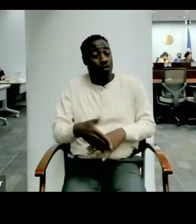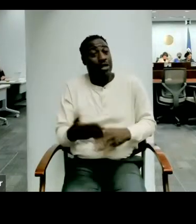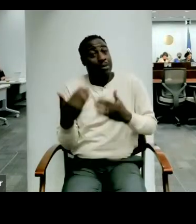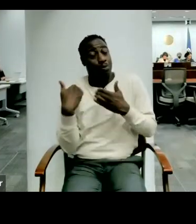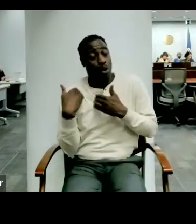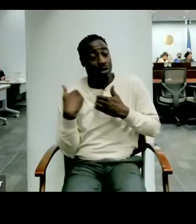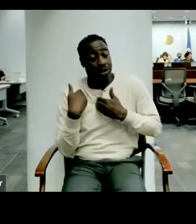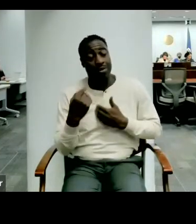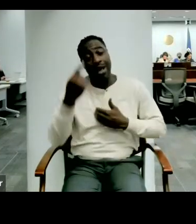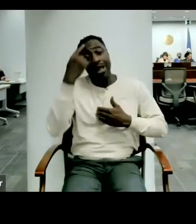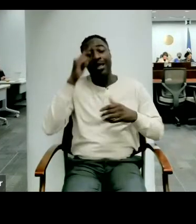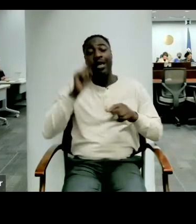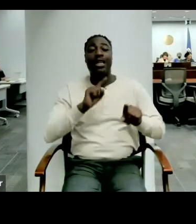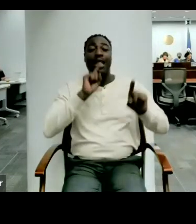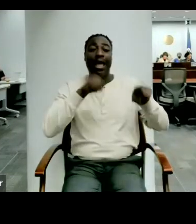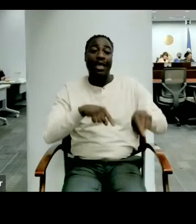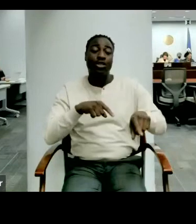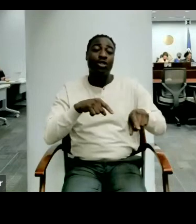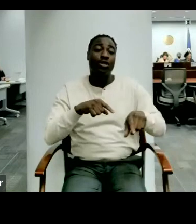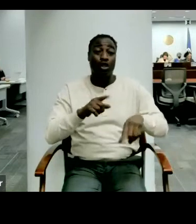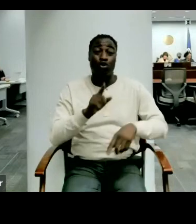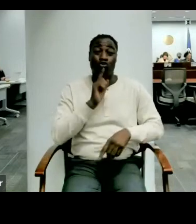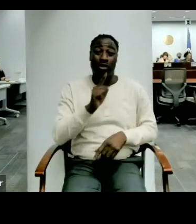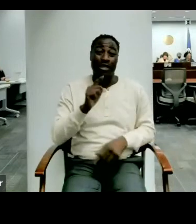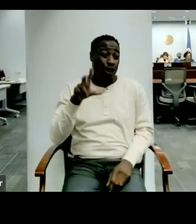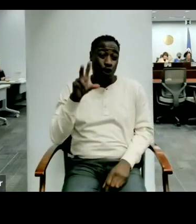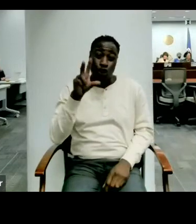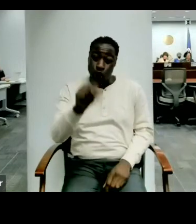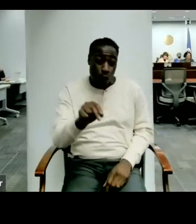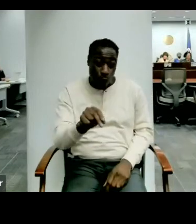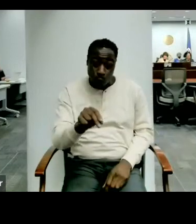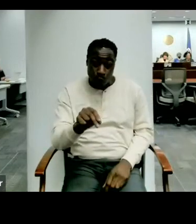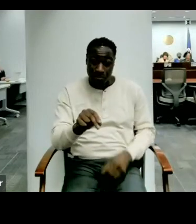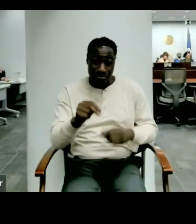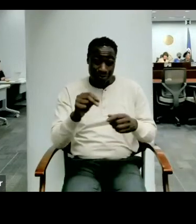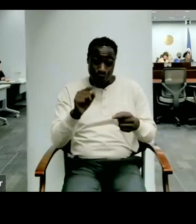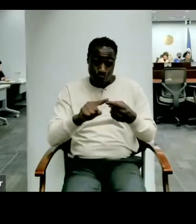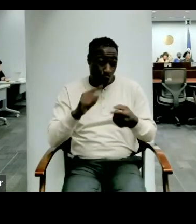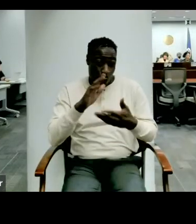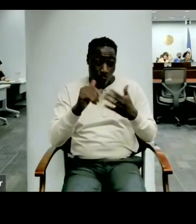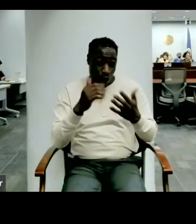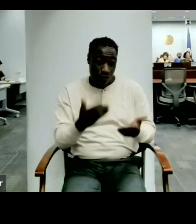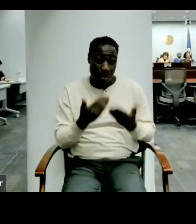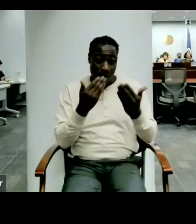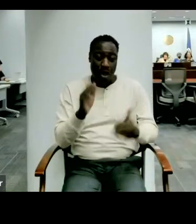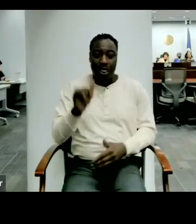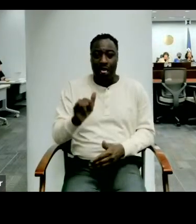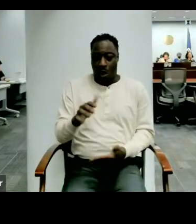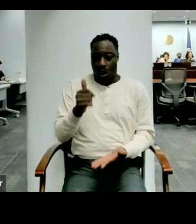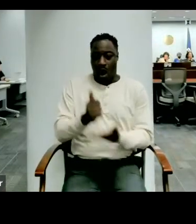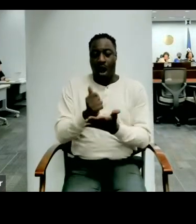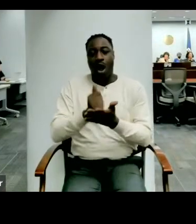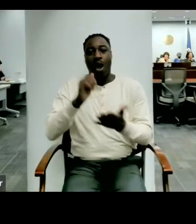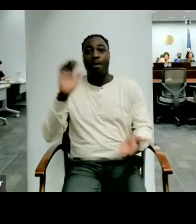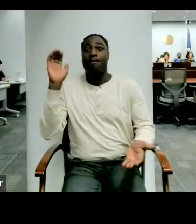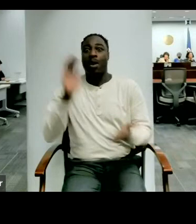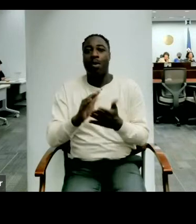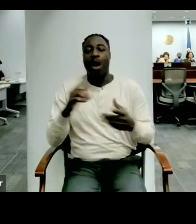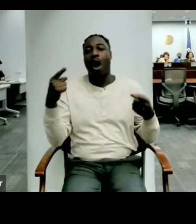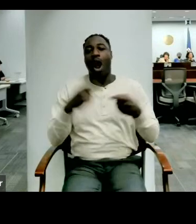I think the answer to sum up is largely no to those recommendations and that would help minimize conflicts with the state law.